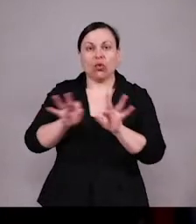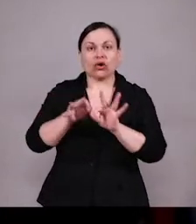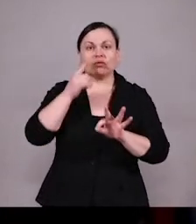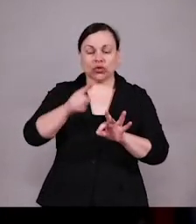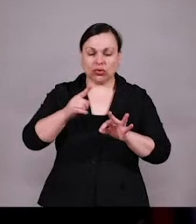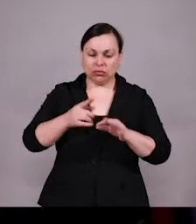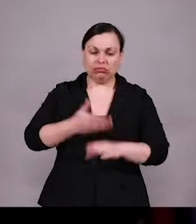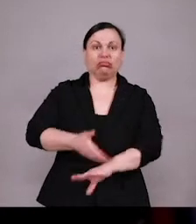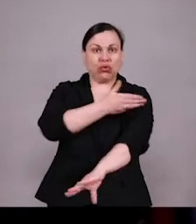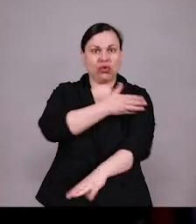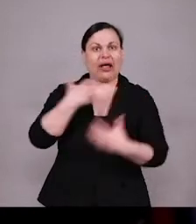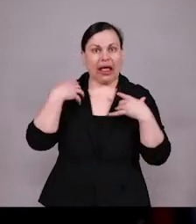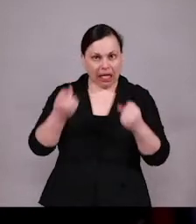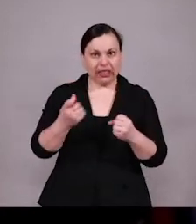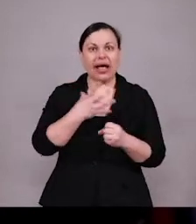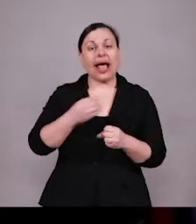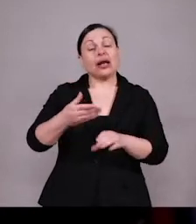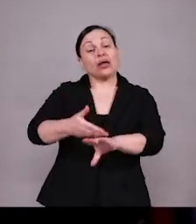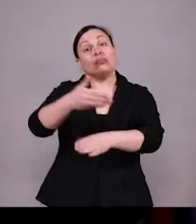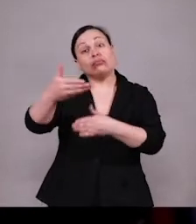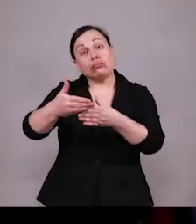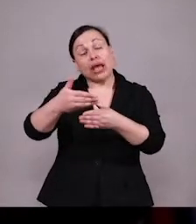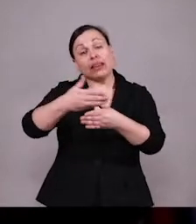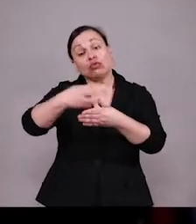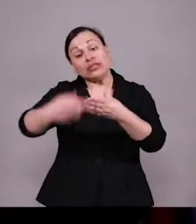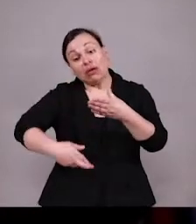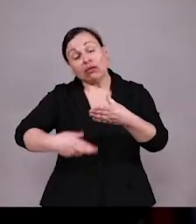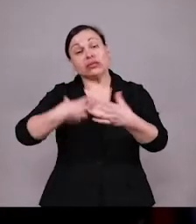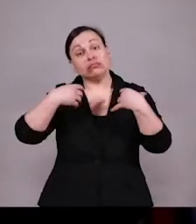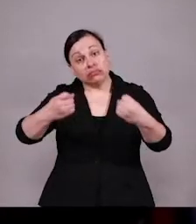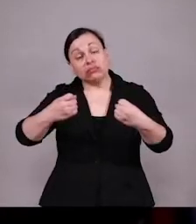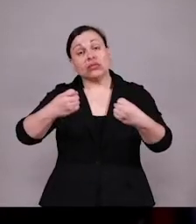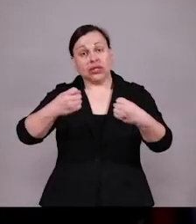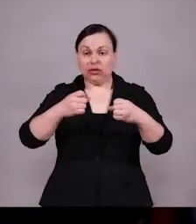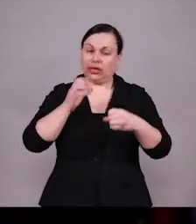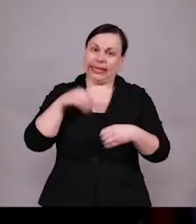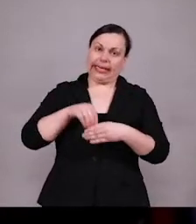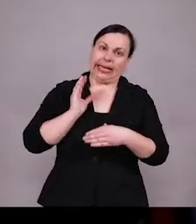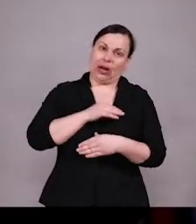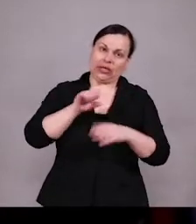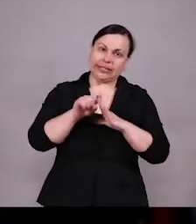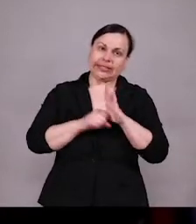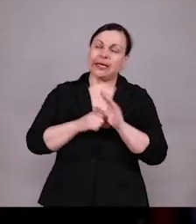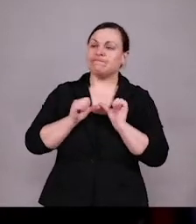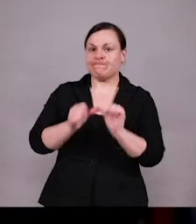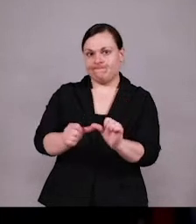equity and improved health outcomes among underserved populations in our state—part of